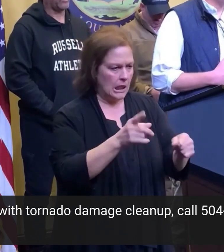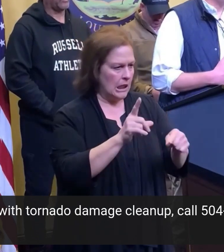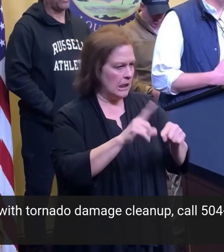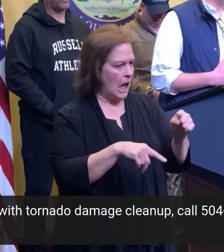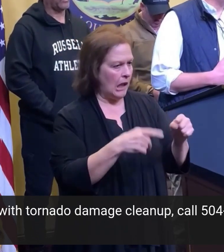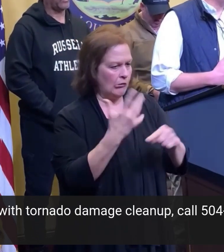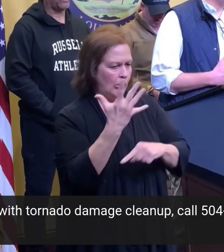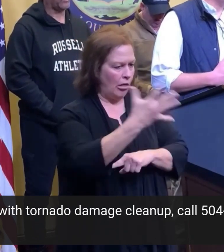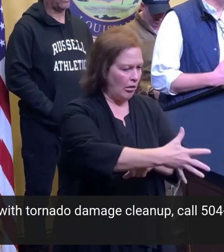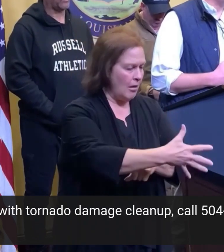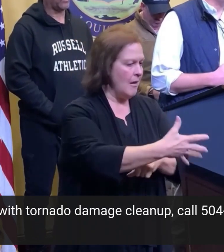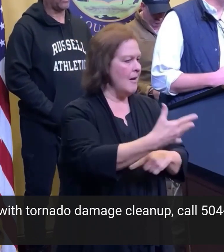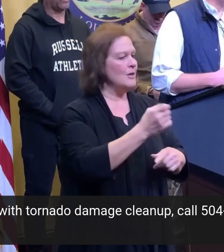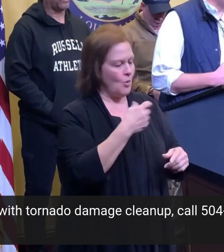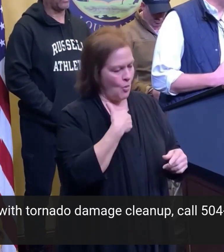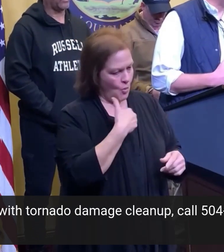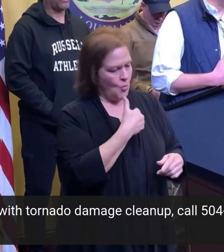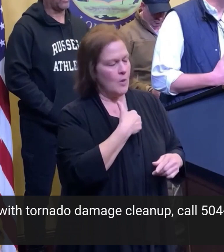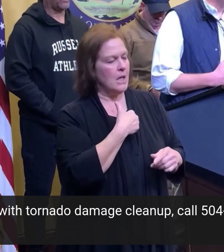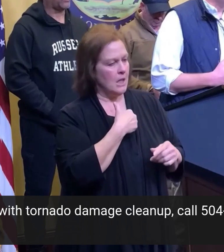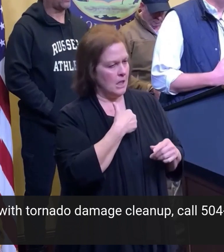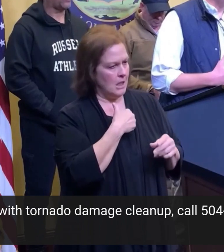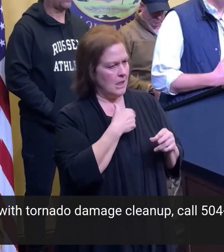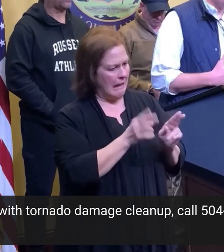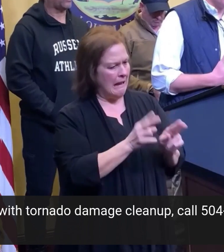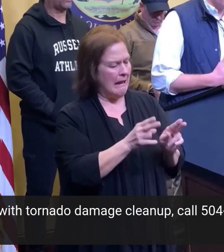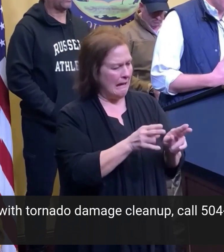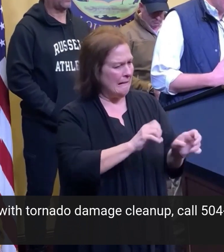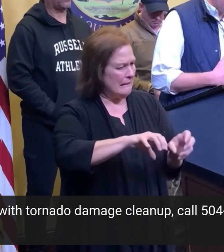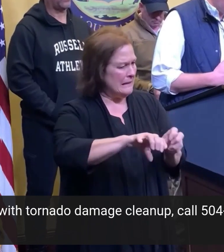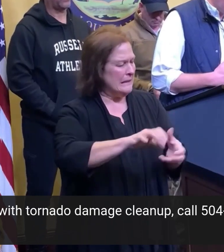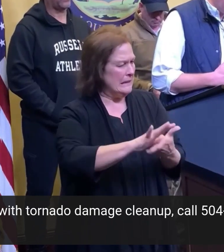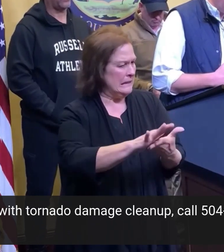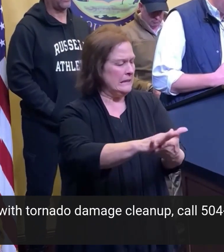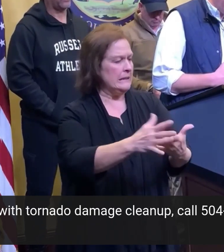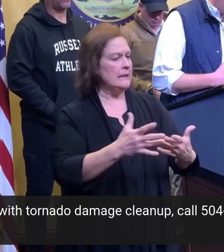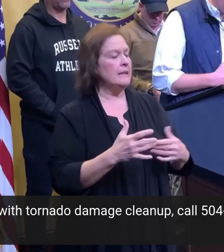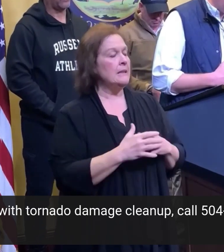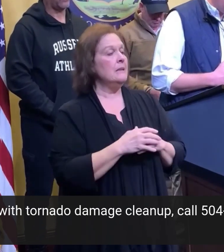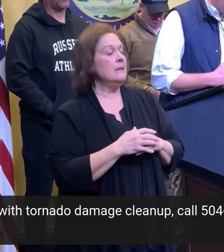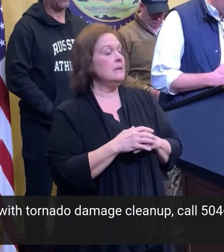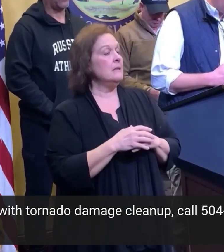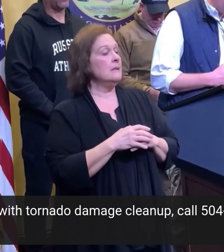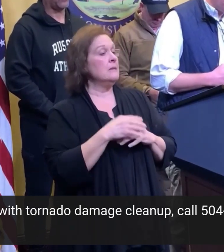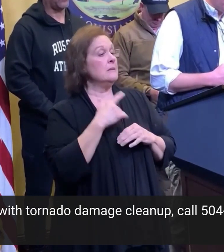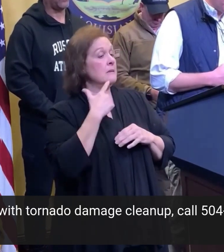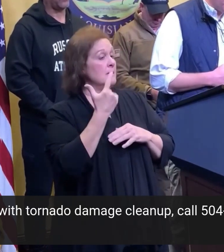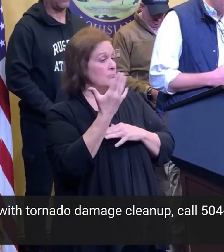and we're clearing those tickets really rapidly i spent some time this morning on hauck pressburg